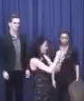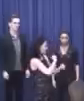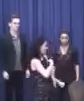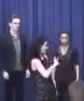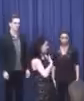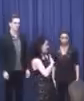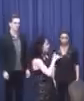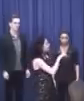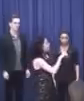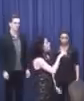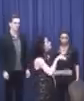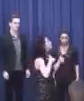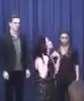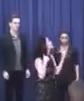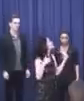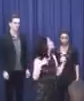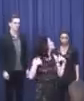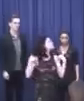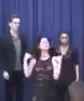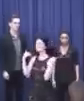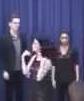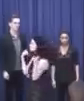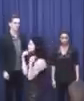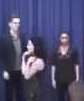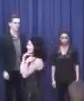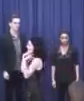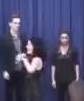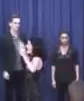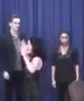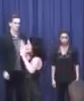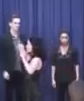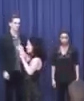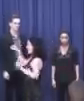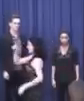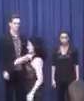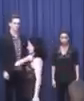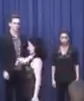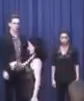It makes me feel like a little… fairy queen.